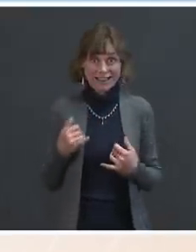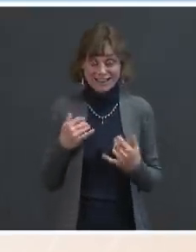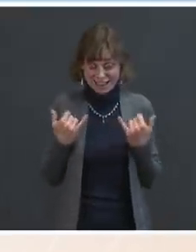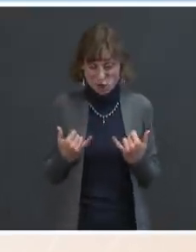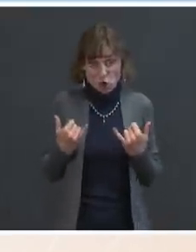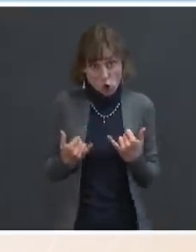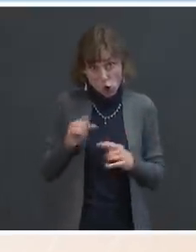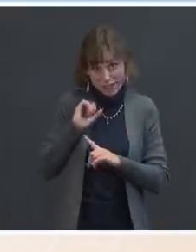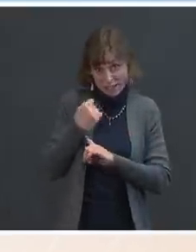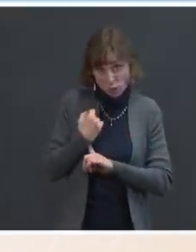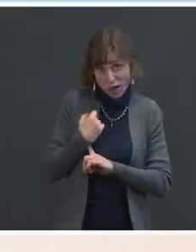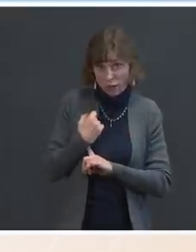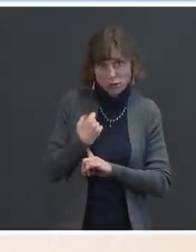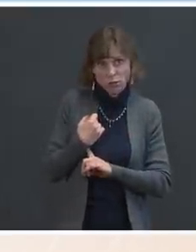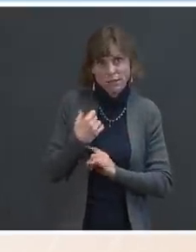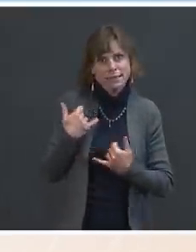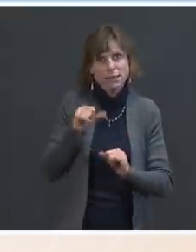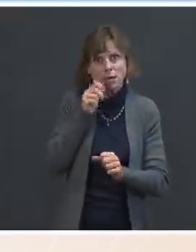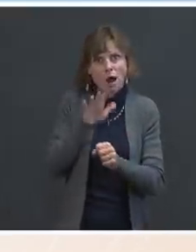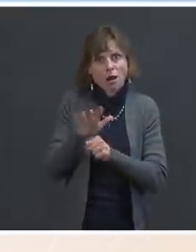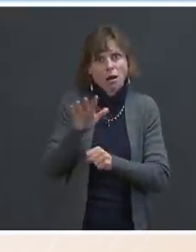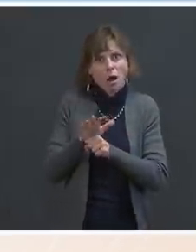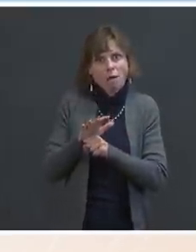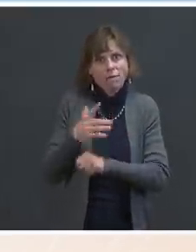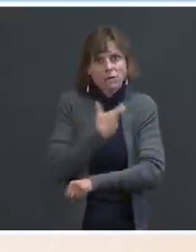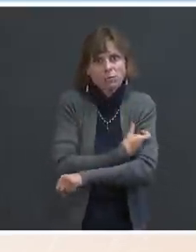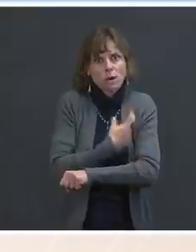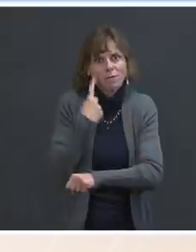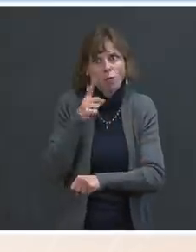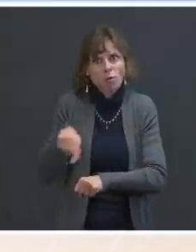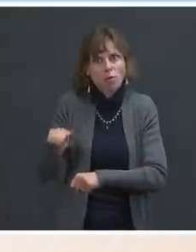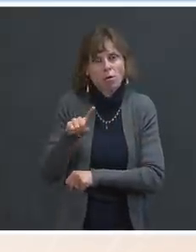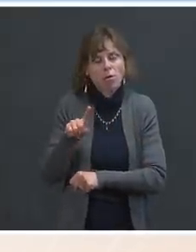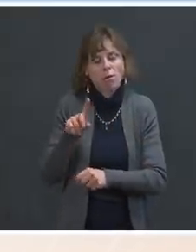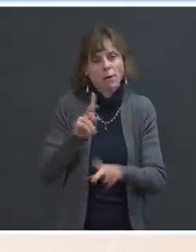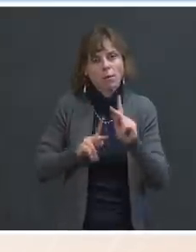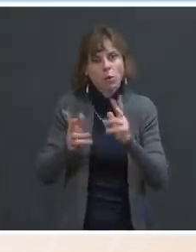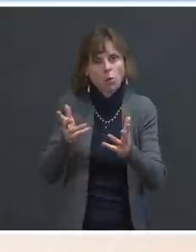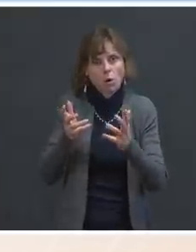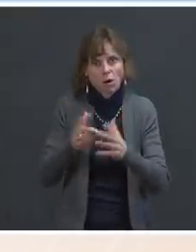for the number of Americans who want to get the vaccination, so that's really our focus at this point in time.